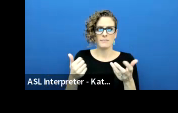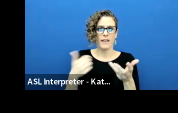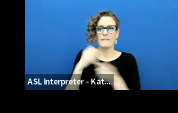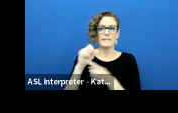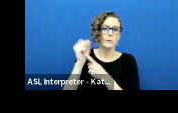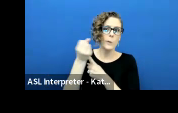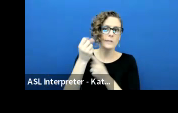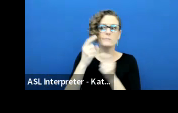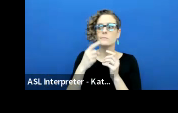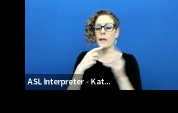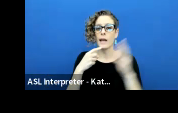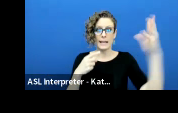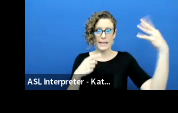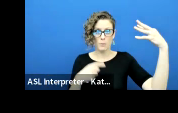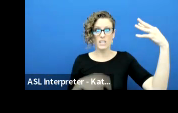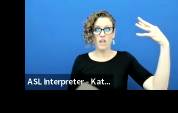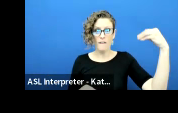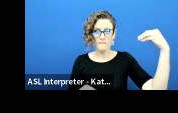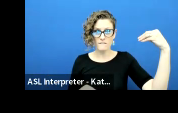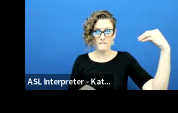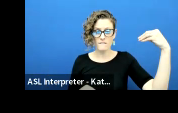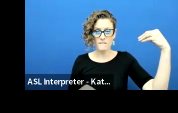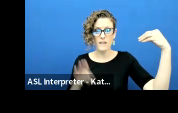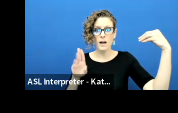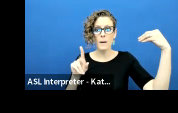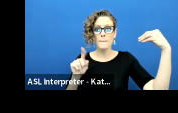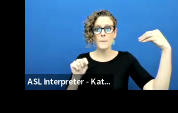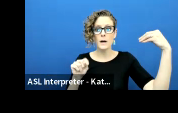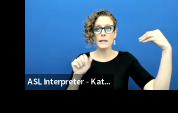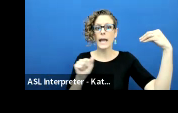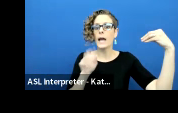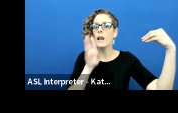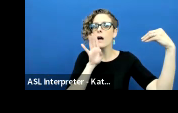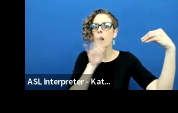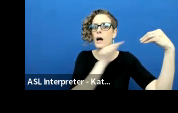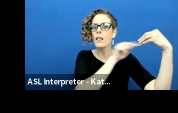the camera is off but you're able to drop in vocally right so that sometimes helps people